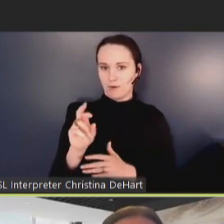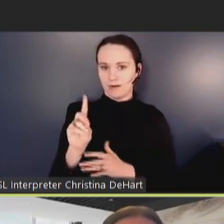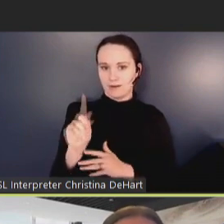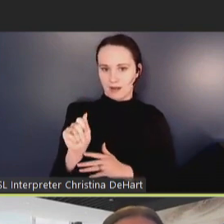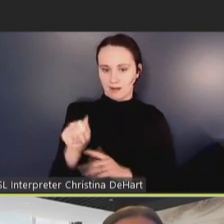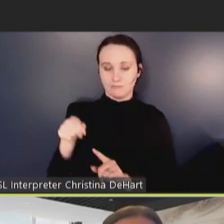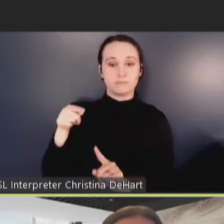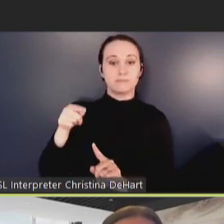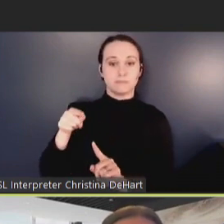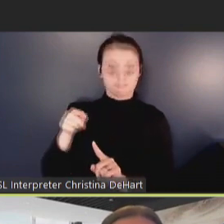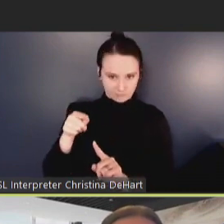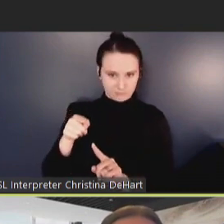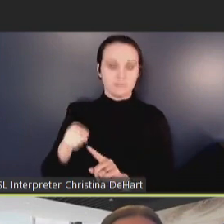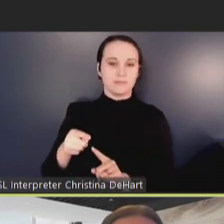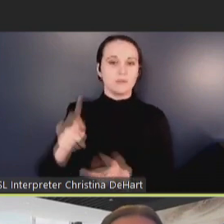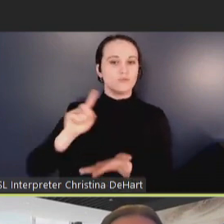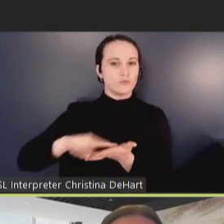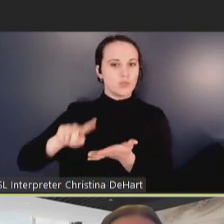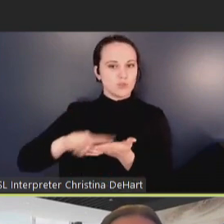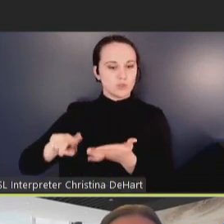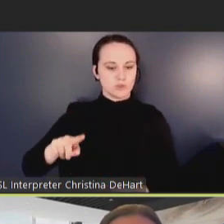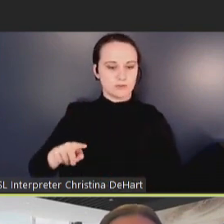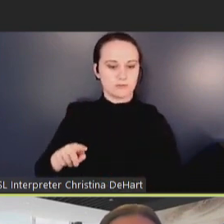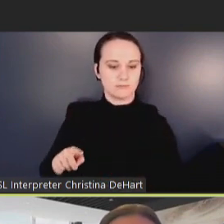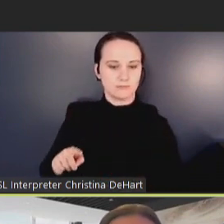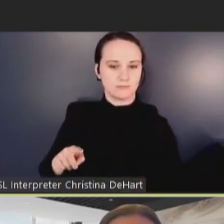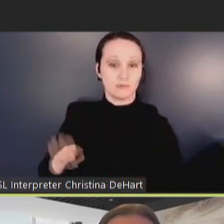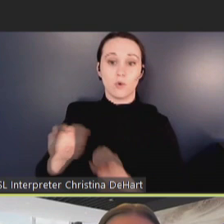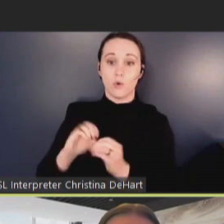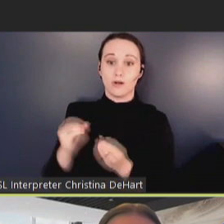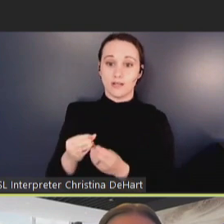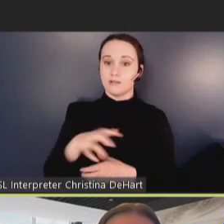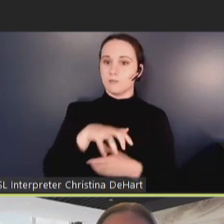advanced research and development organization within the U.S. government that supports the